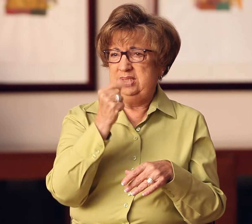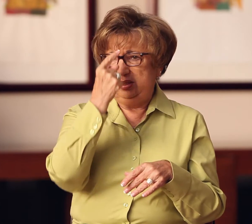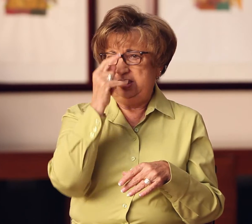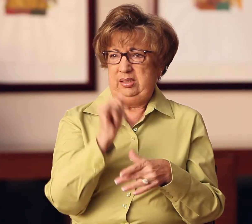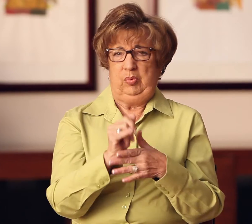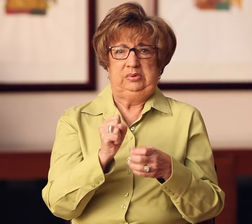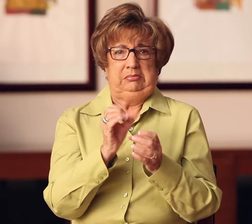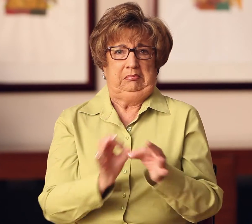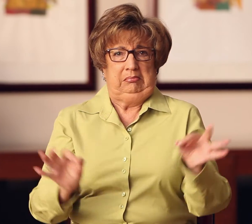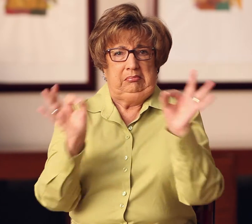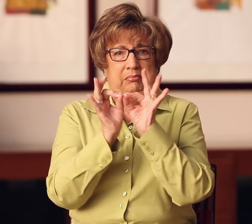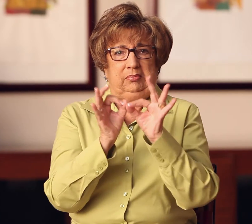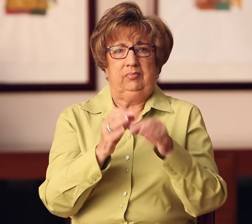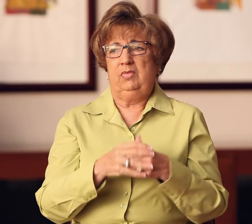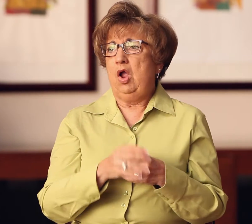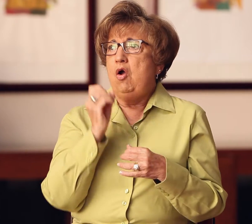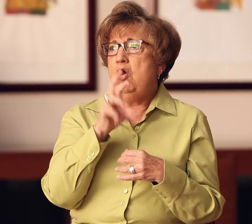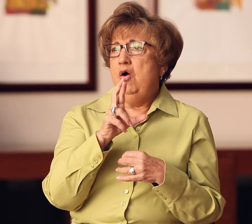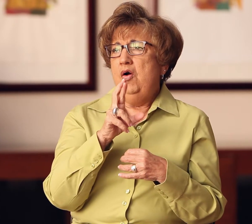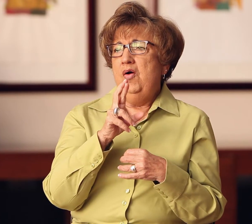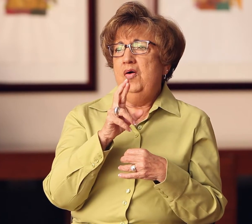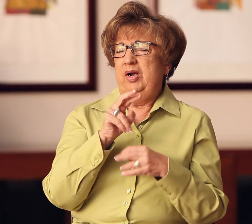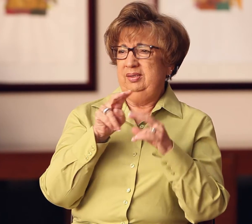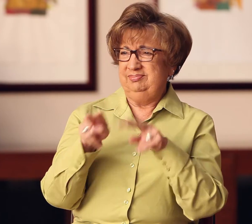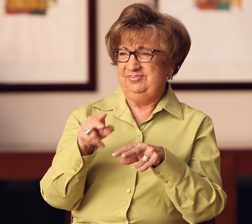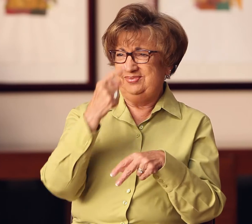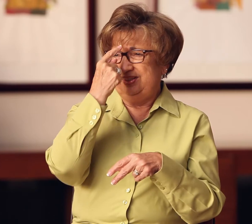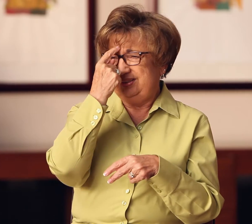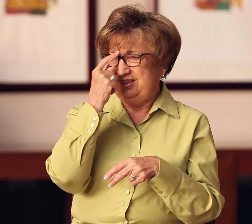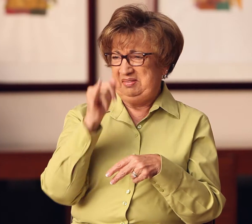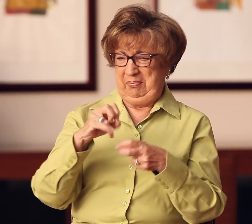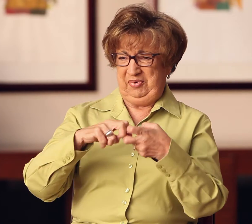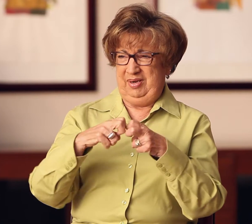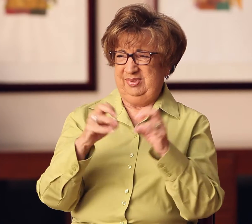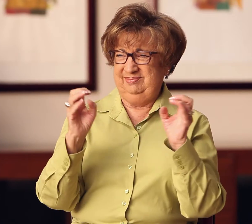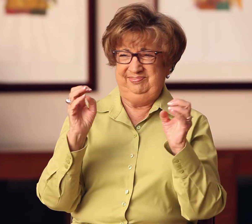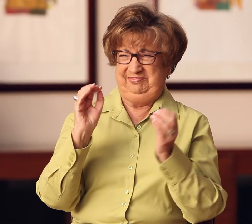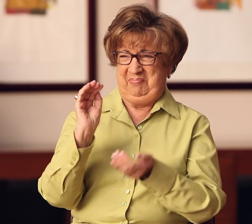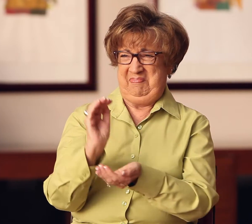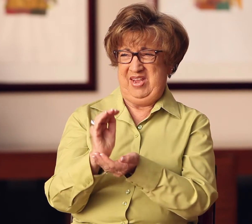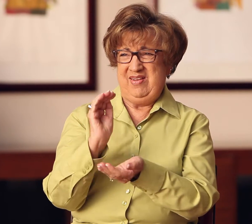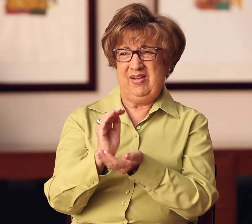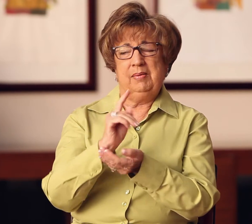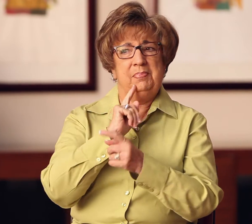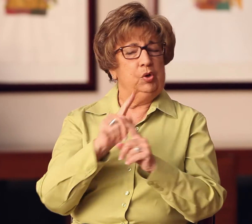being seen that way. I didn't think it was that important." Or, the interpreter has the viewpoint of, "I thought that problem was small..." but